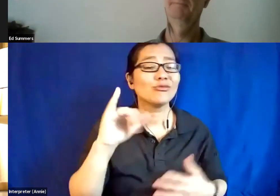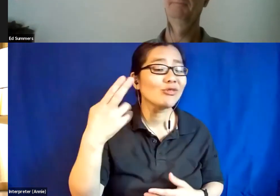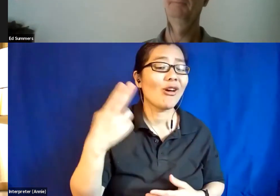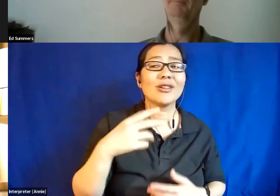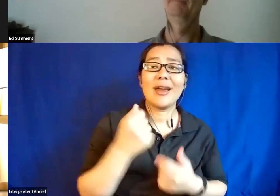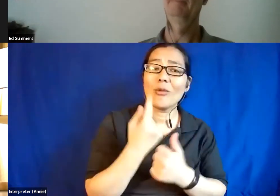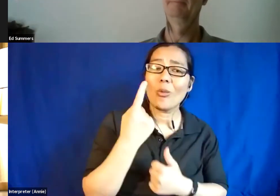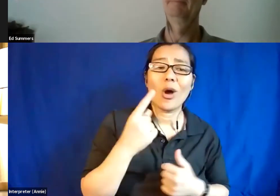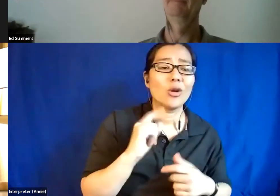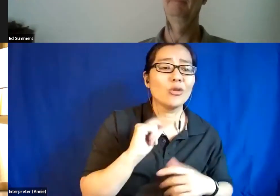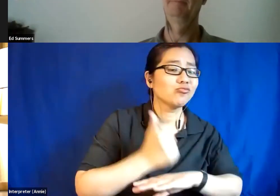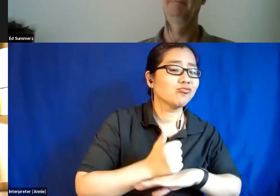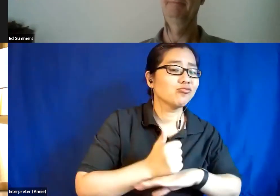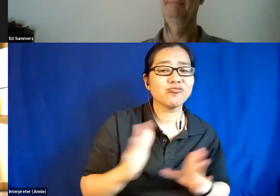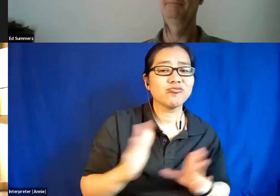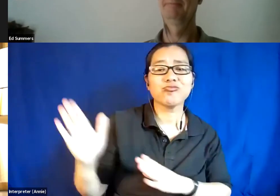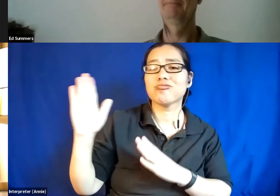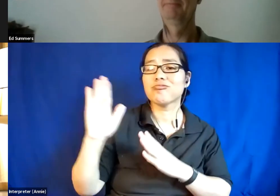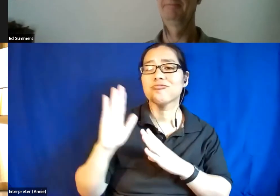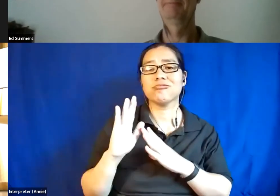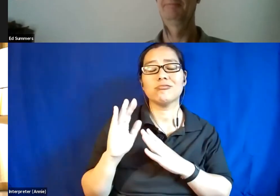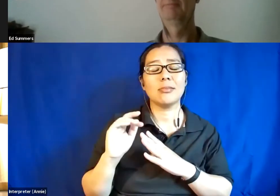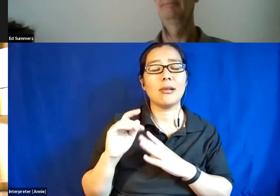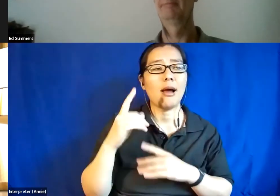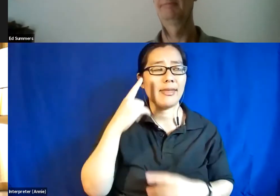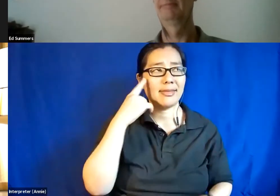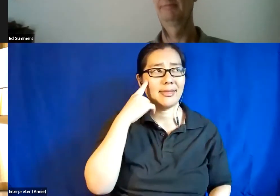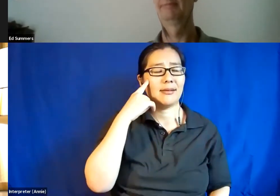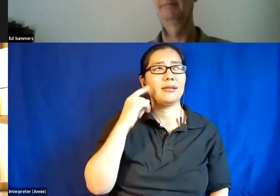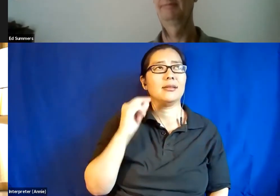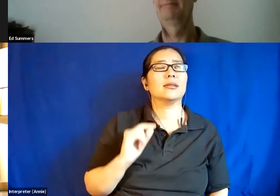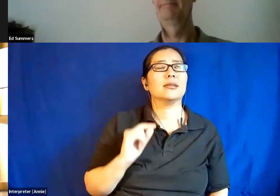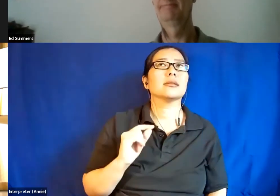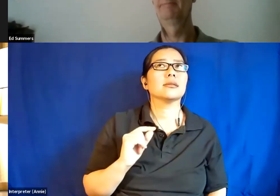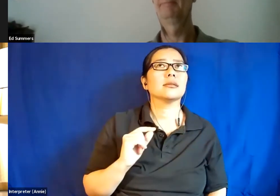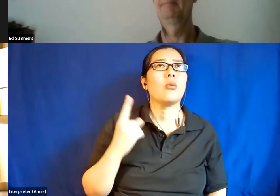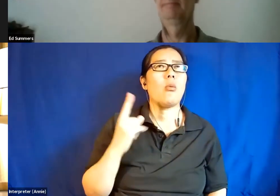this. I think the ending thought I have